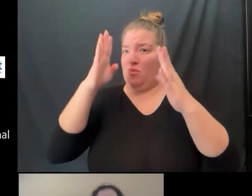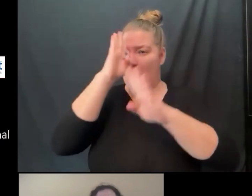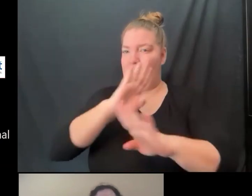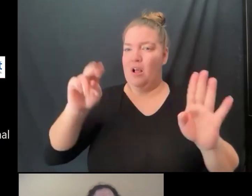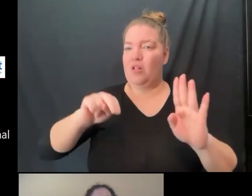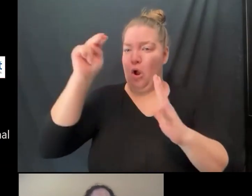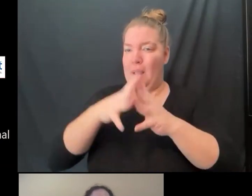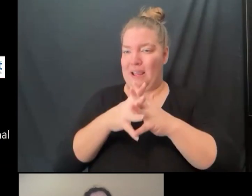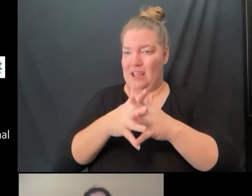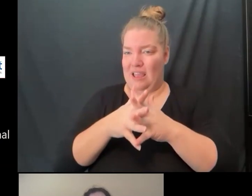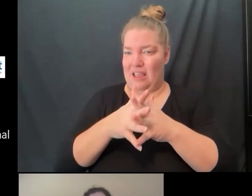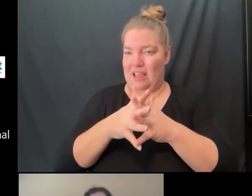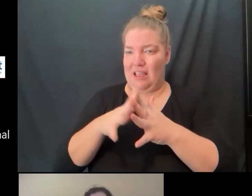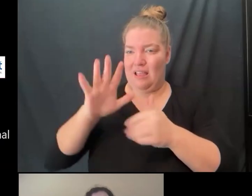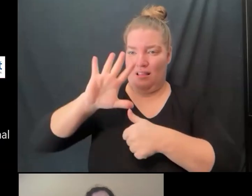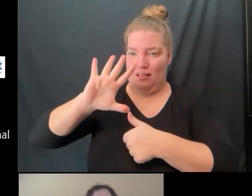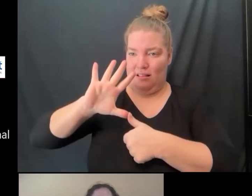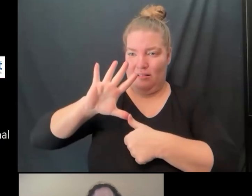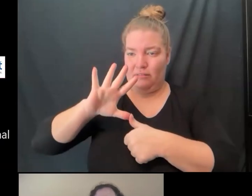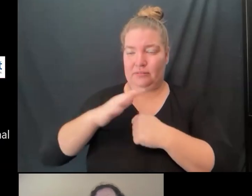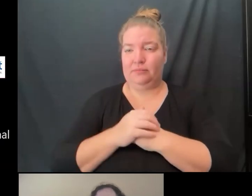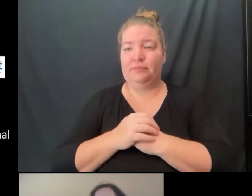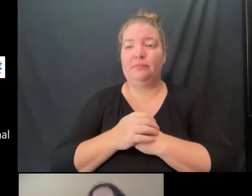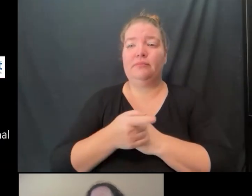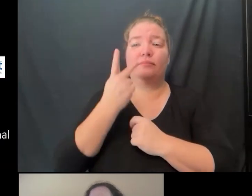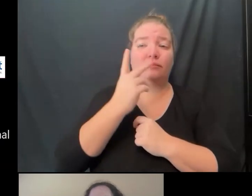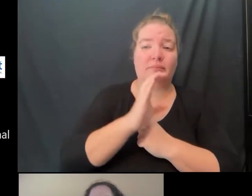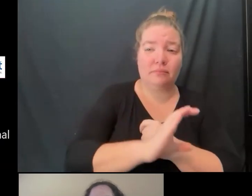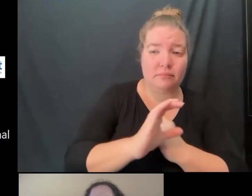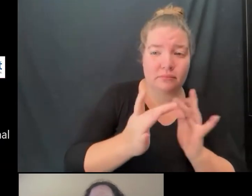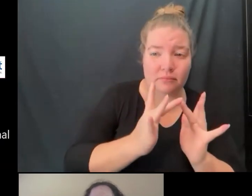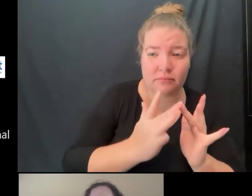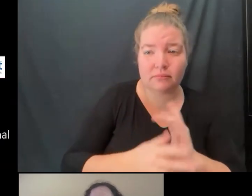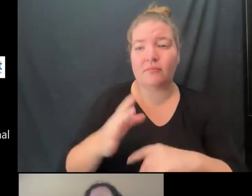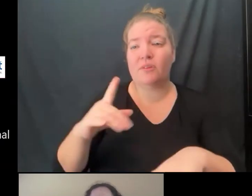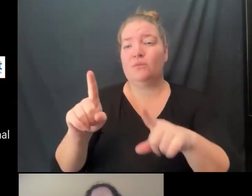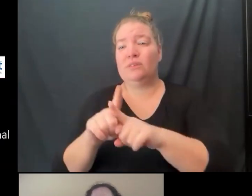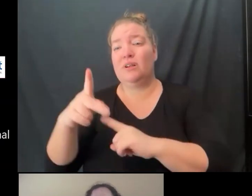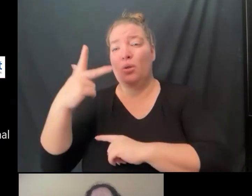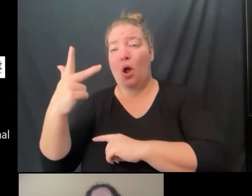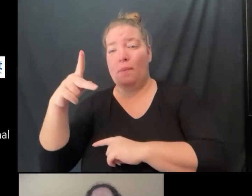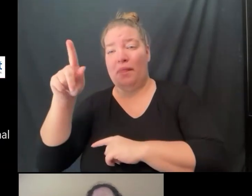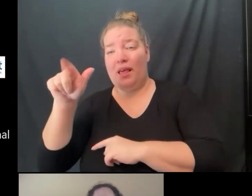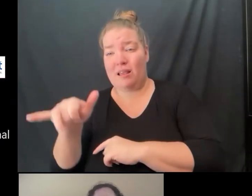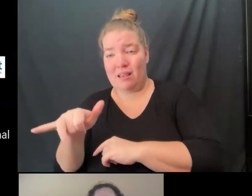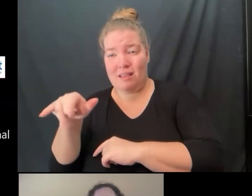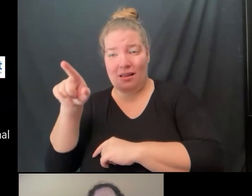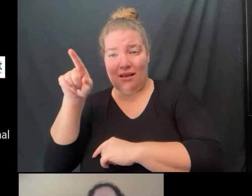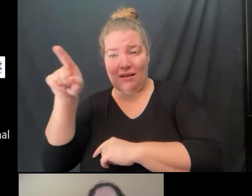we also have 3PlayMedia is streaming all of the caption transcripts to this tool called StreamText.